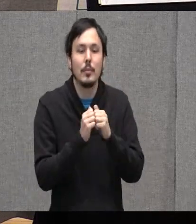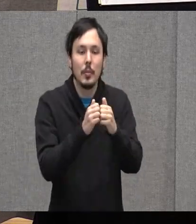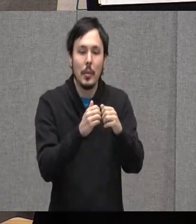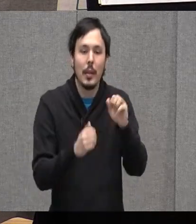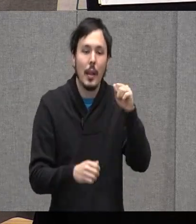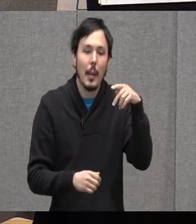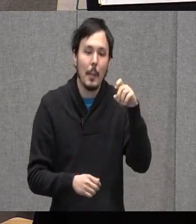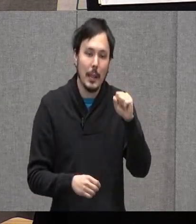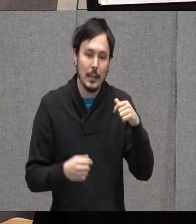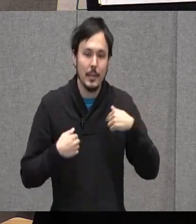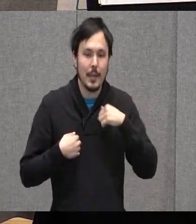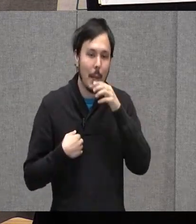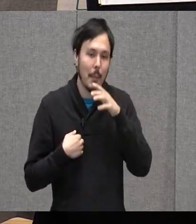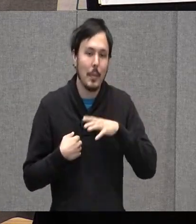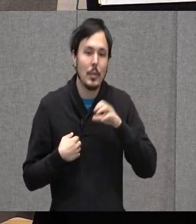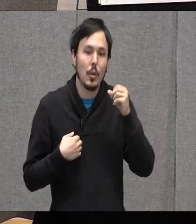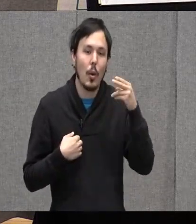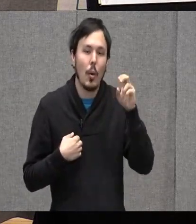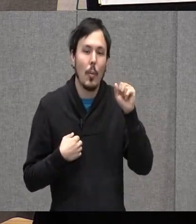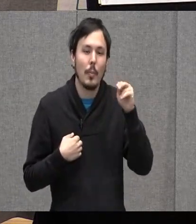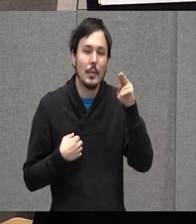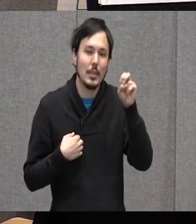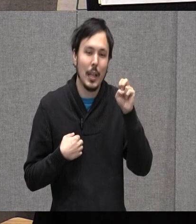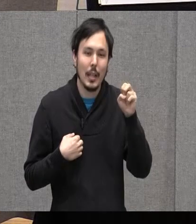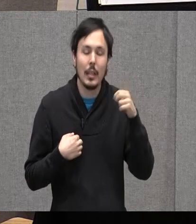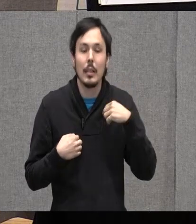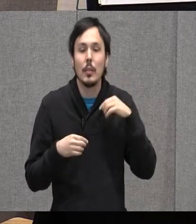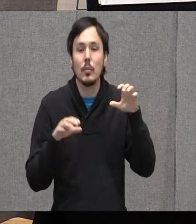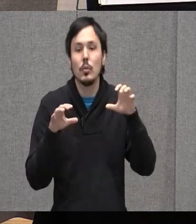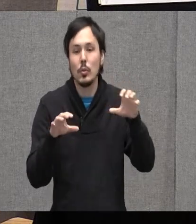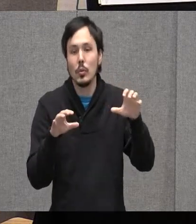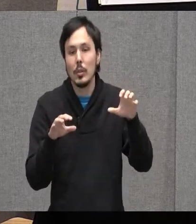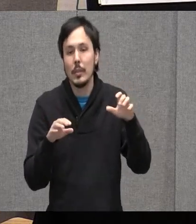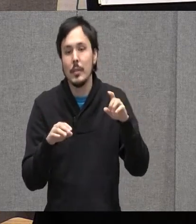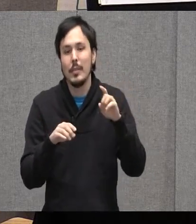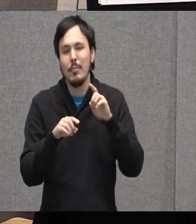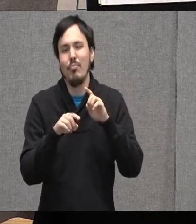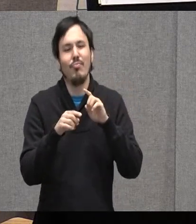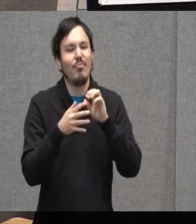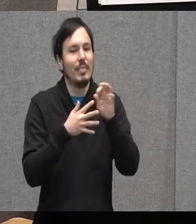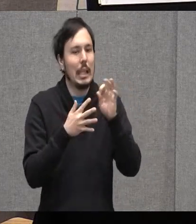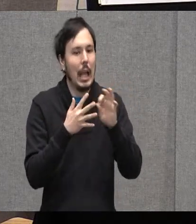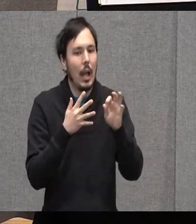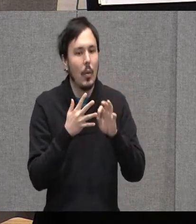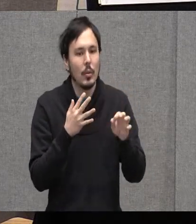This morning, we're gonna be doing some counting and we're gonna do some counting called choral counting.